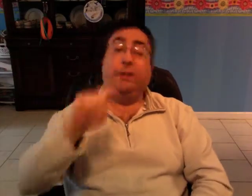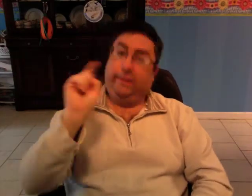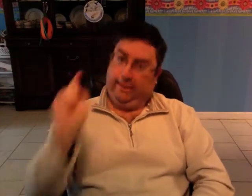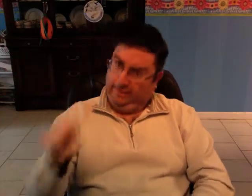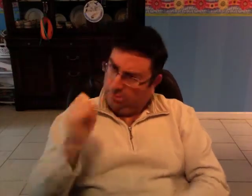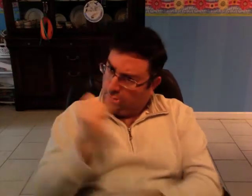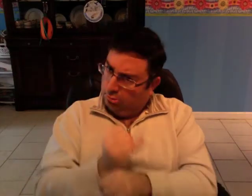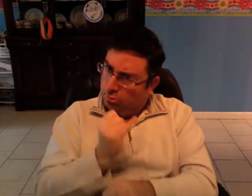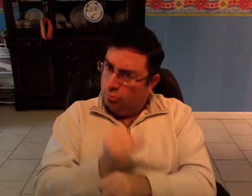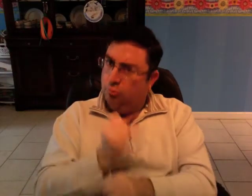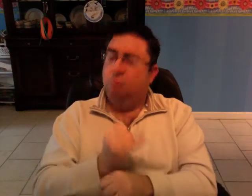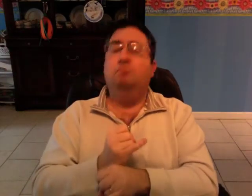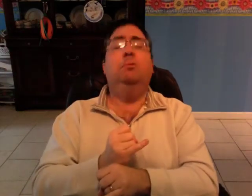Texas School for the Deaf is another.